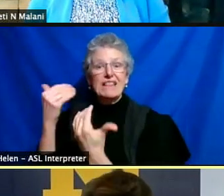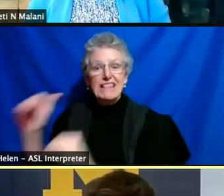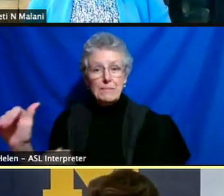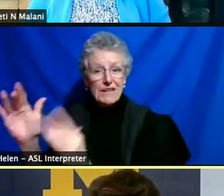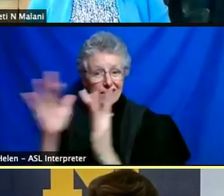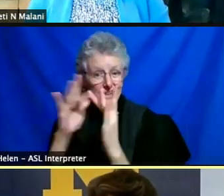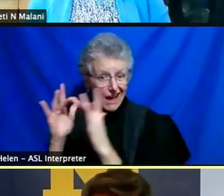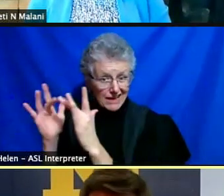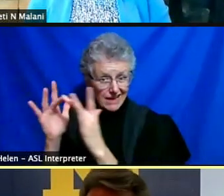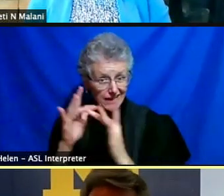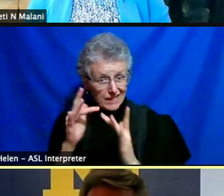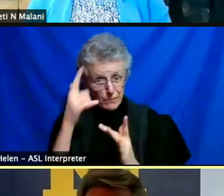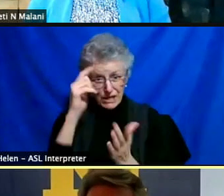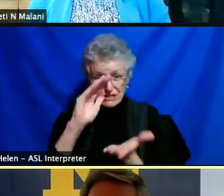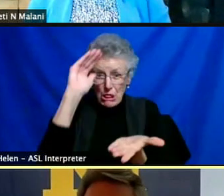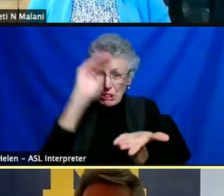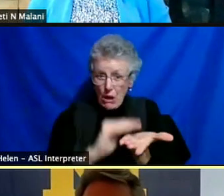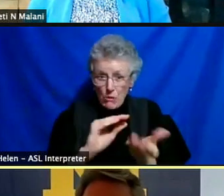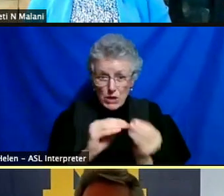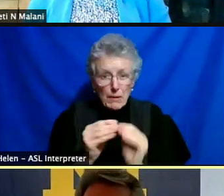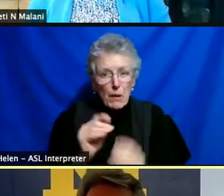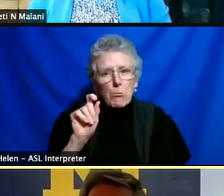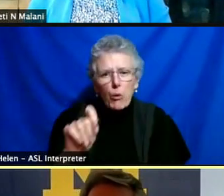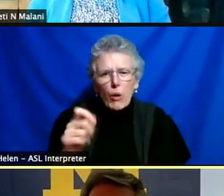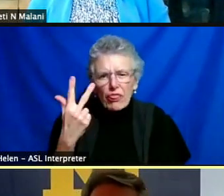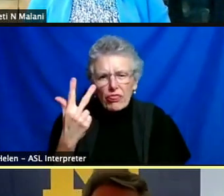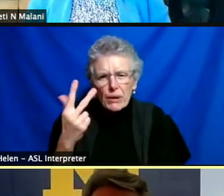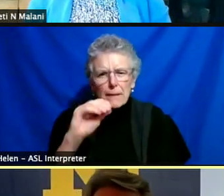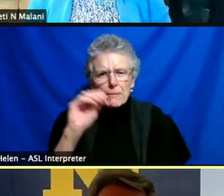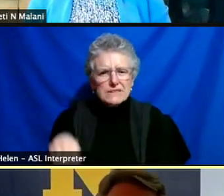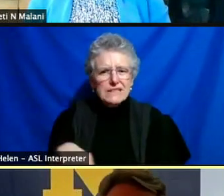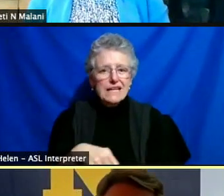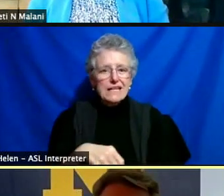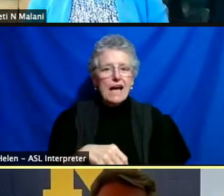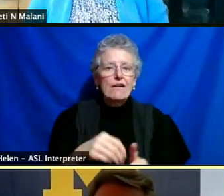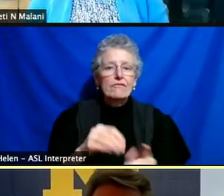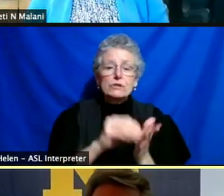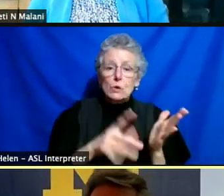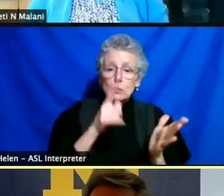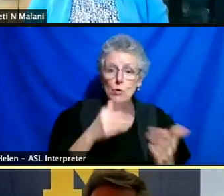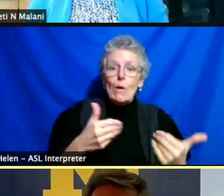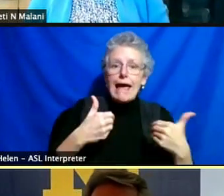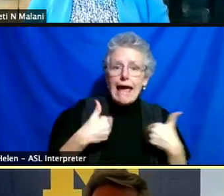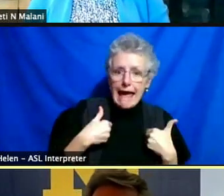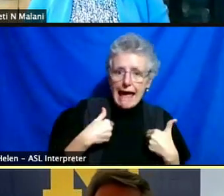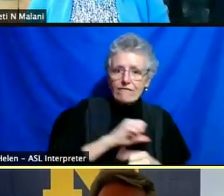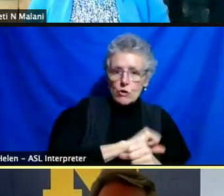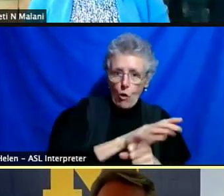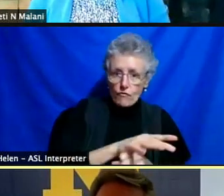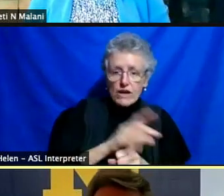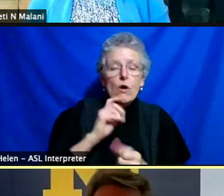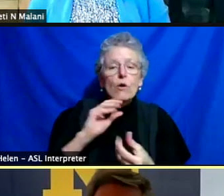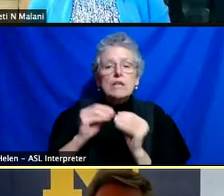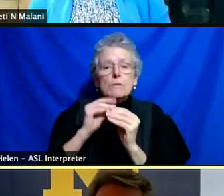So that's a 0.3 something percent positivity, and those statistics will be uploaded to the blueprint website.